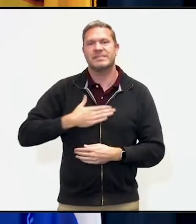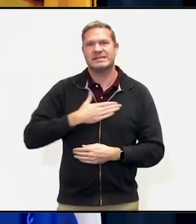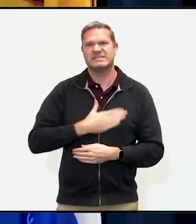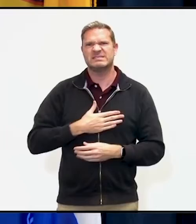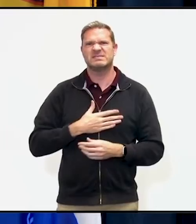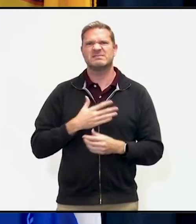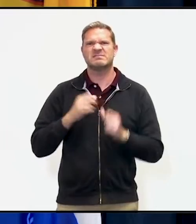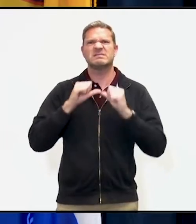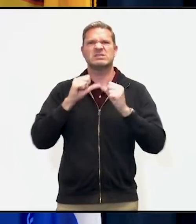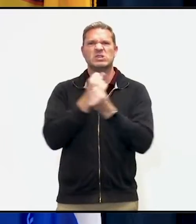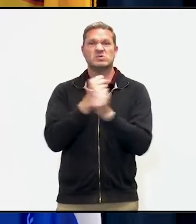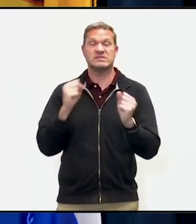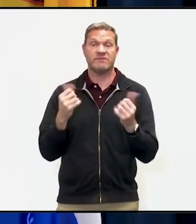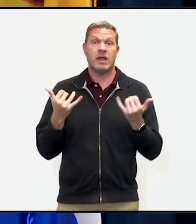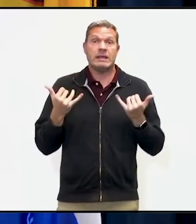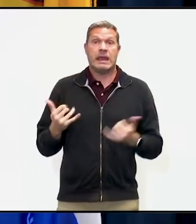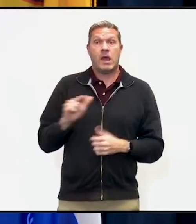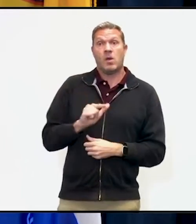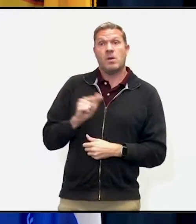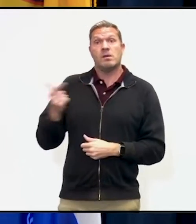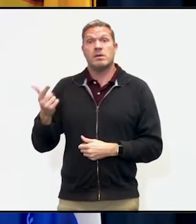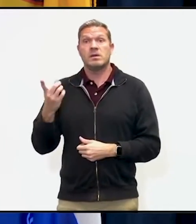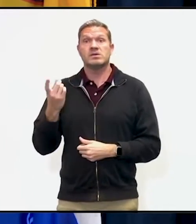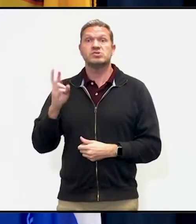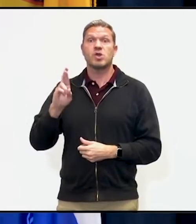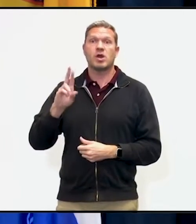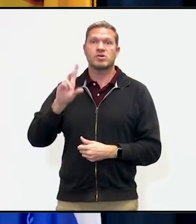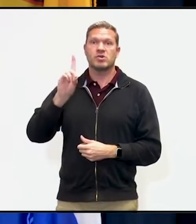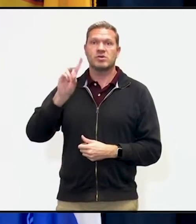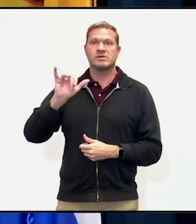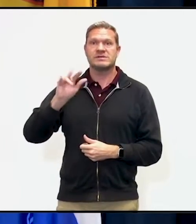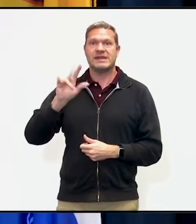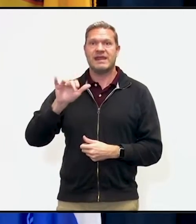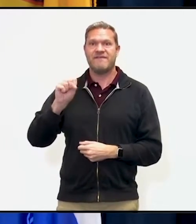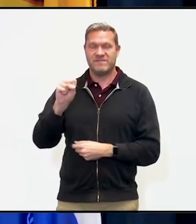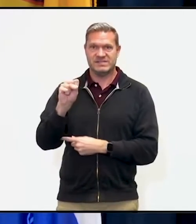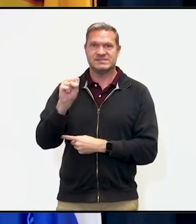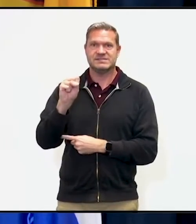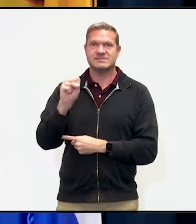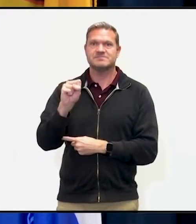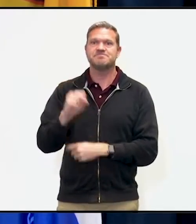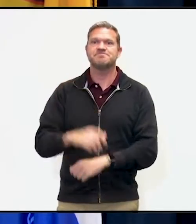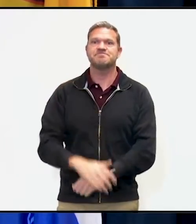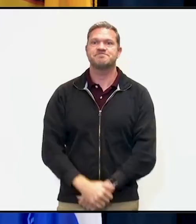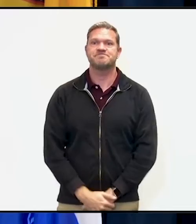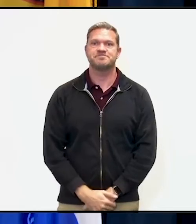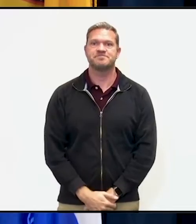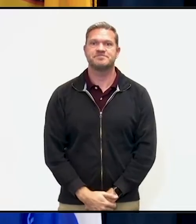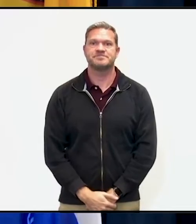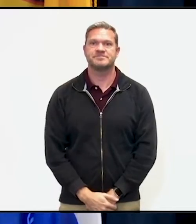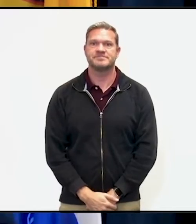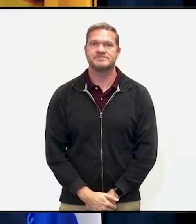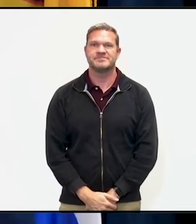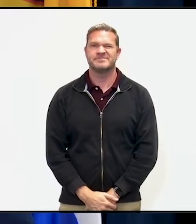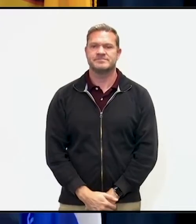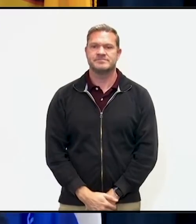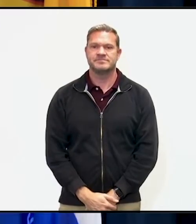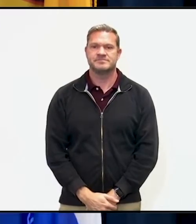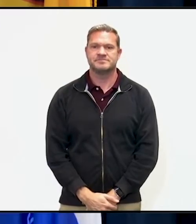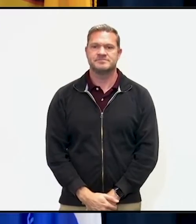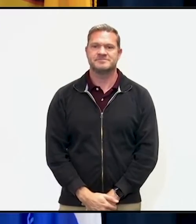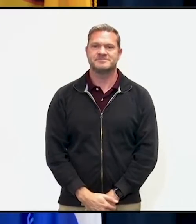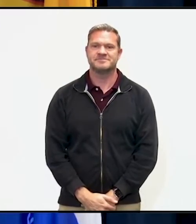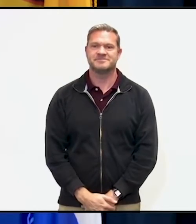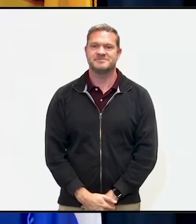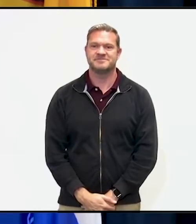And with that, I will turn this over to Dr. Davis.